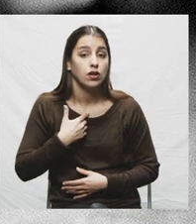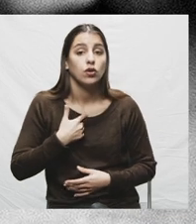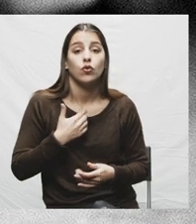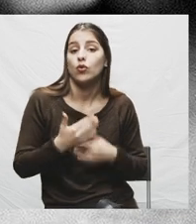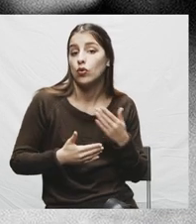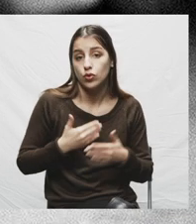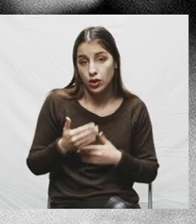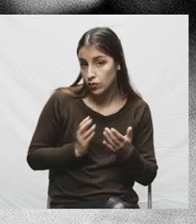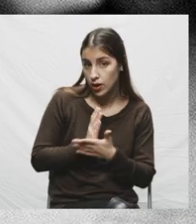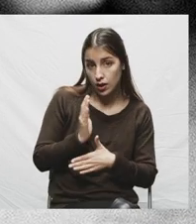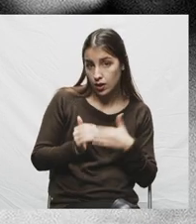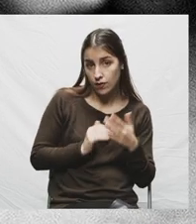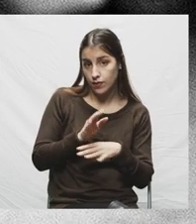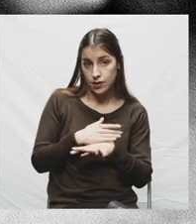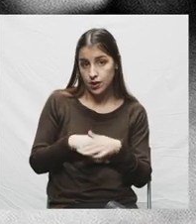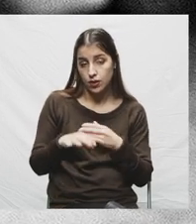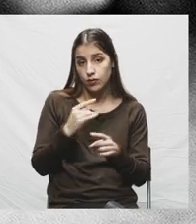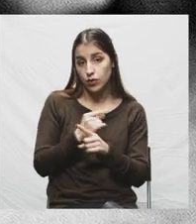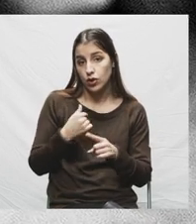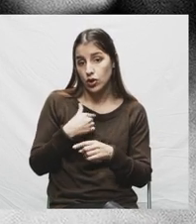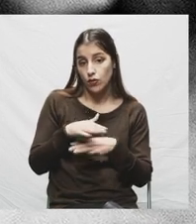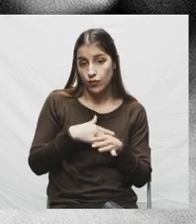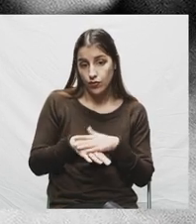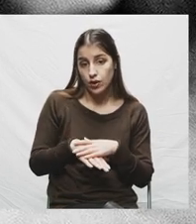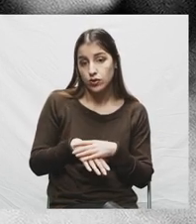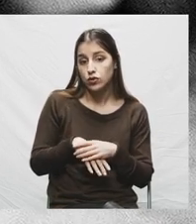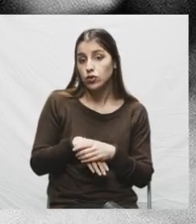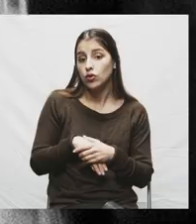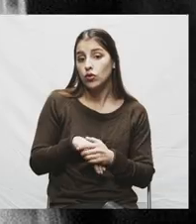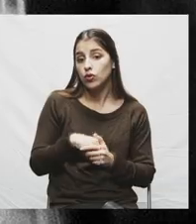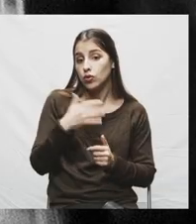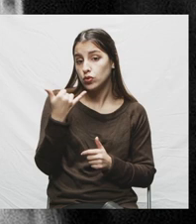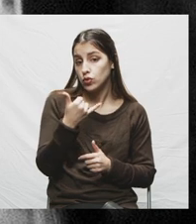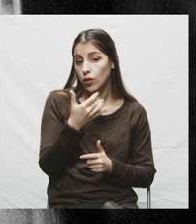Because I was doing “Nossa Senhora das Flores”, a second solo of mine, directed by me,